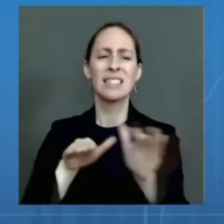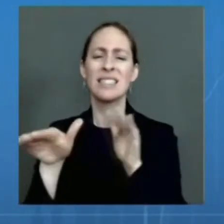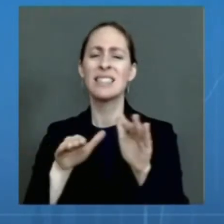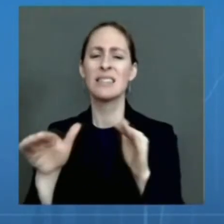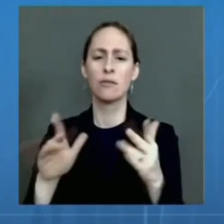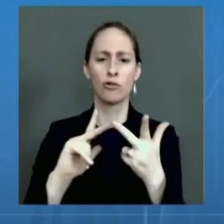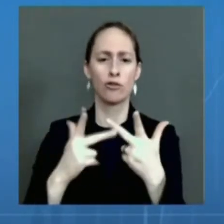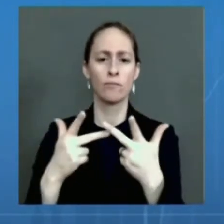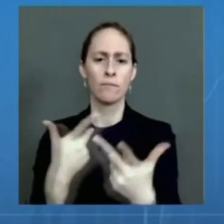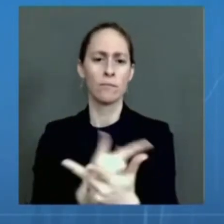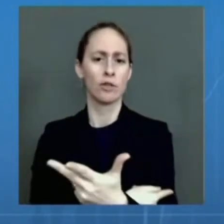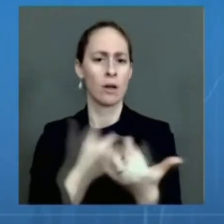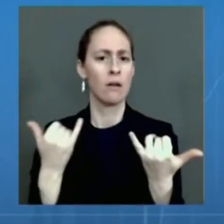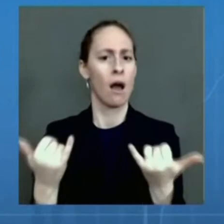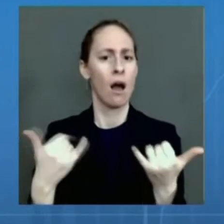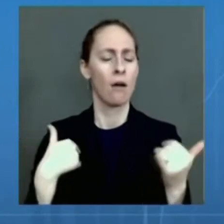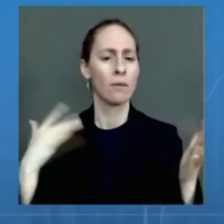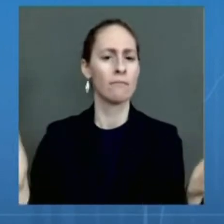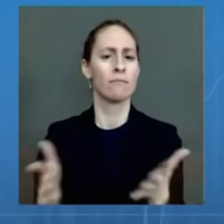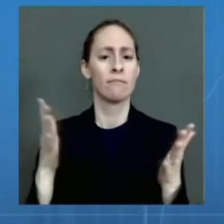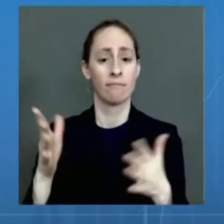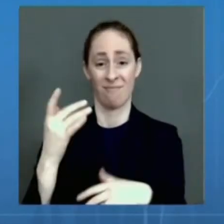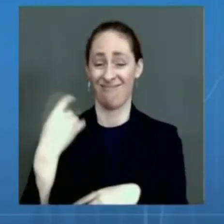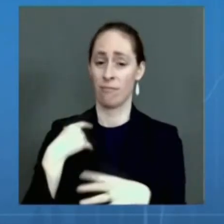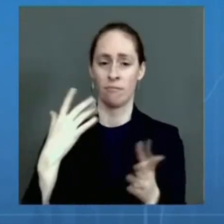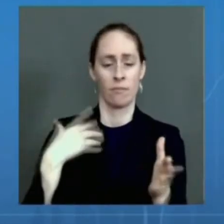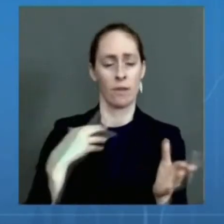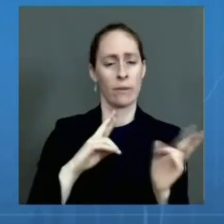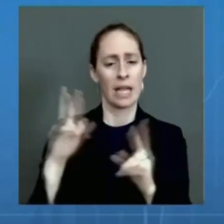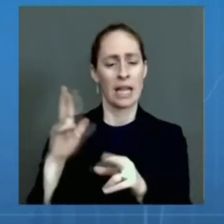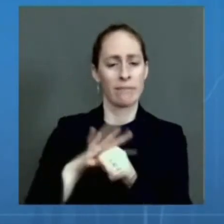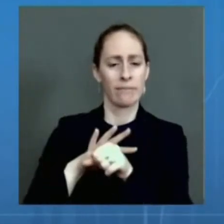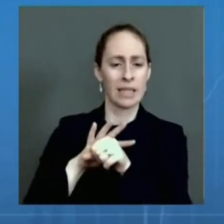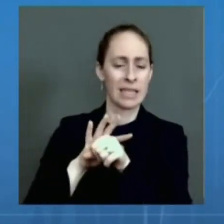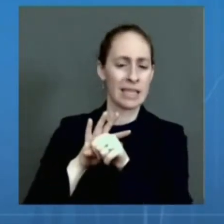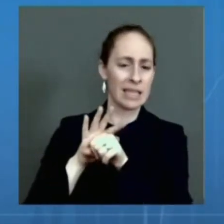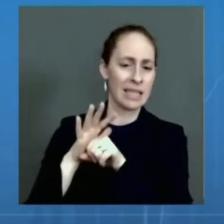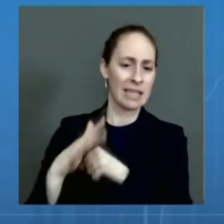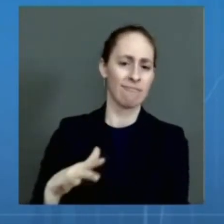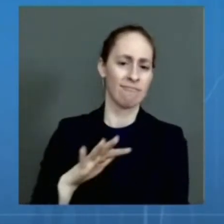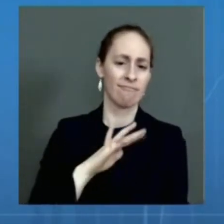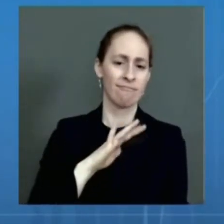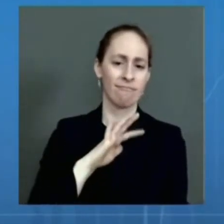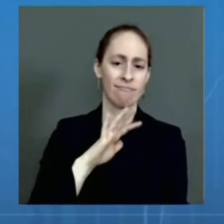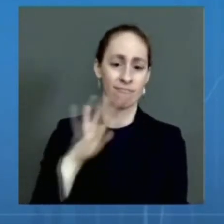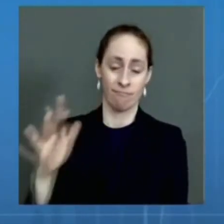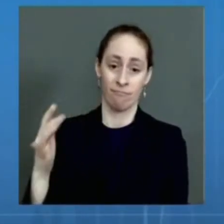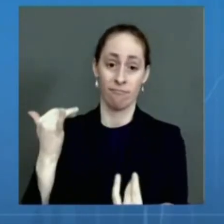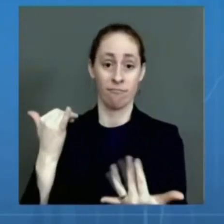OUR MESSAGE IS VERY CLEAR AS SOON AS YOU ARE ELIGIBLE GET A BOOSTER.